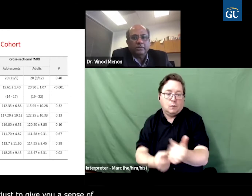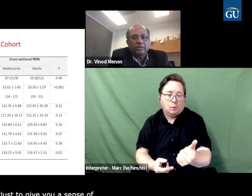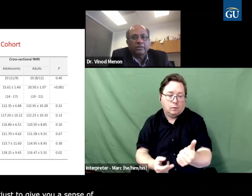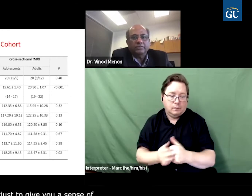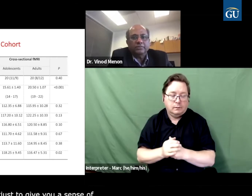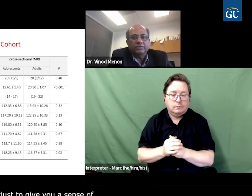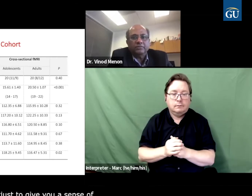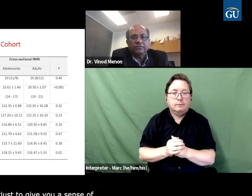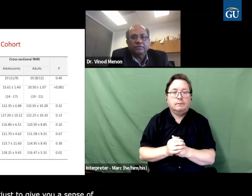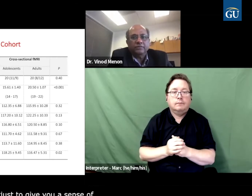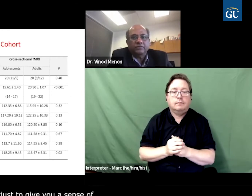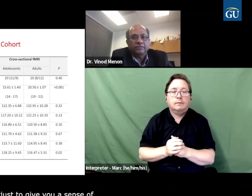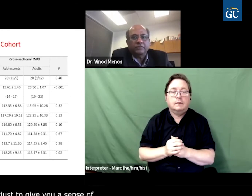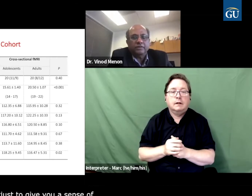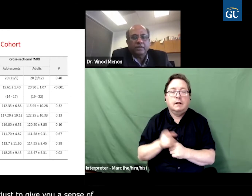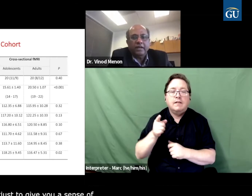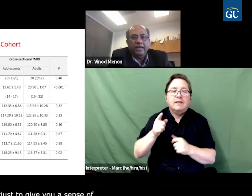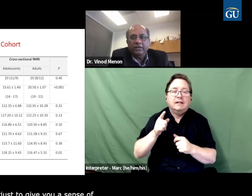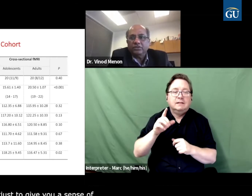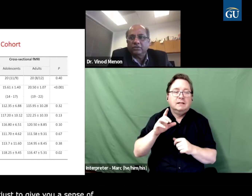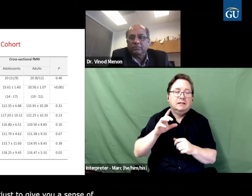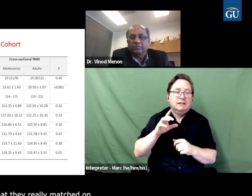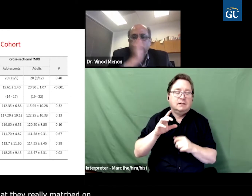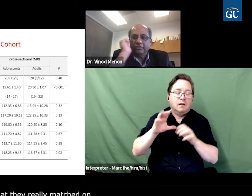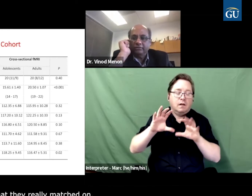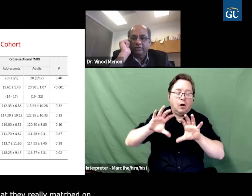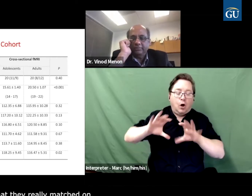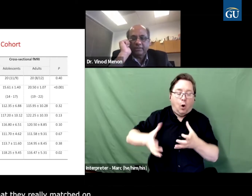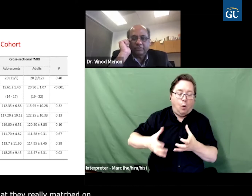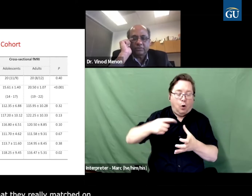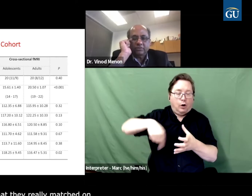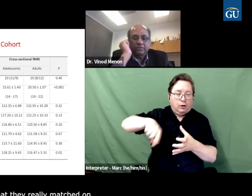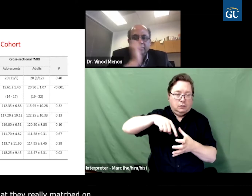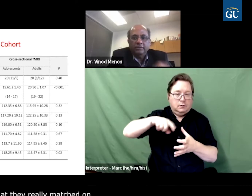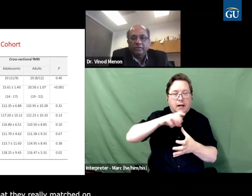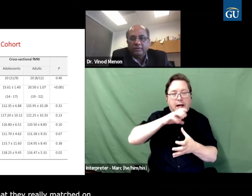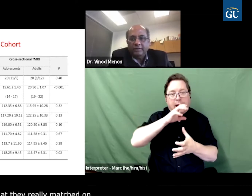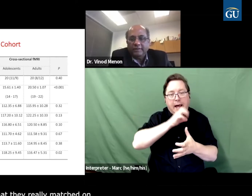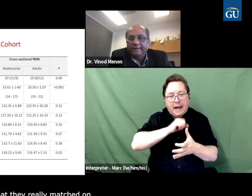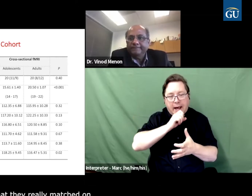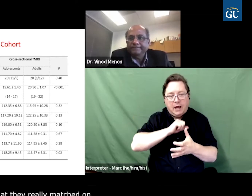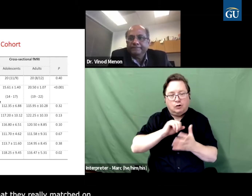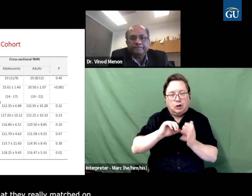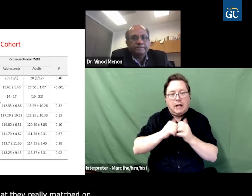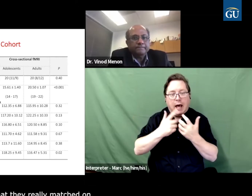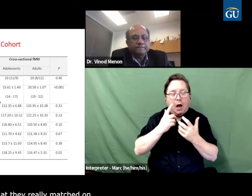this is the cohort just to give you a sense of the age and